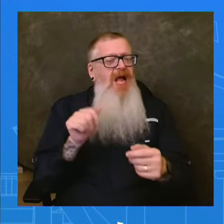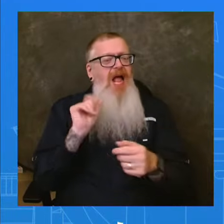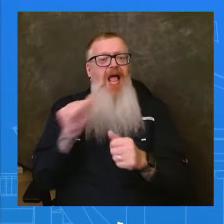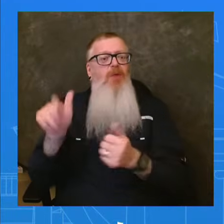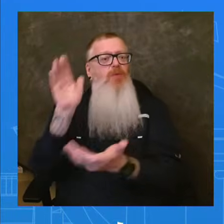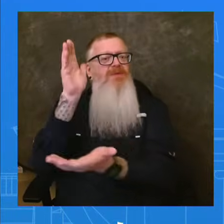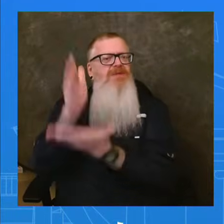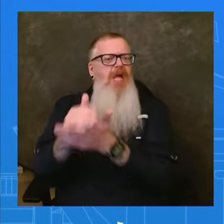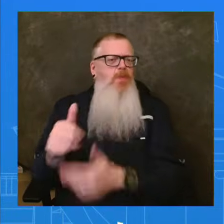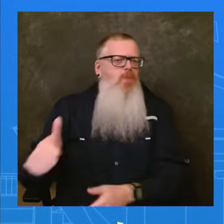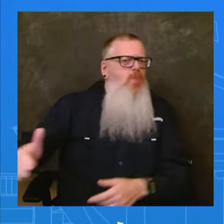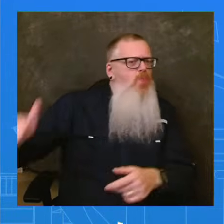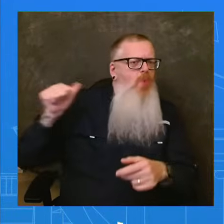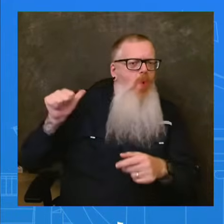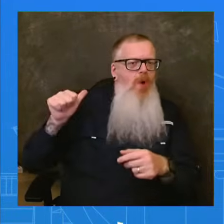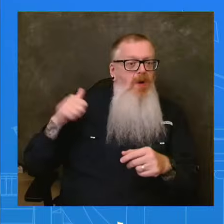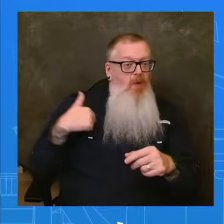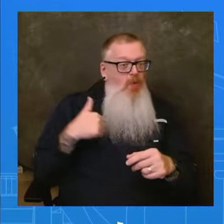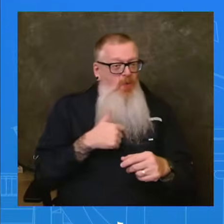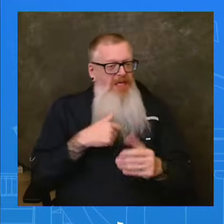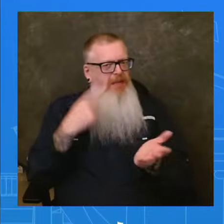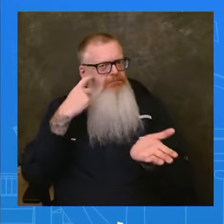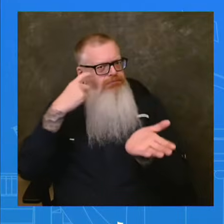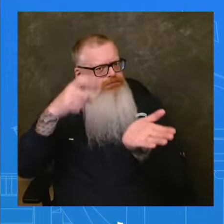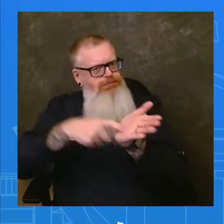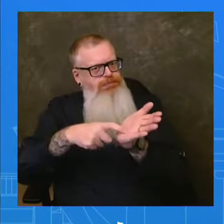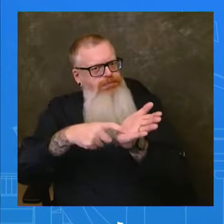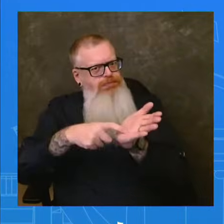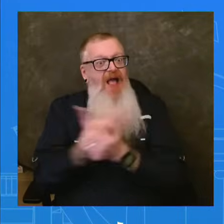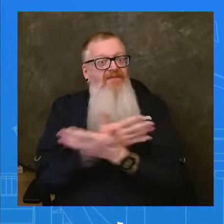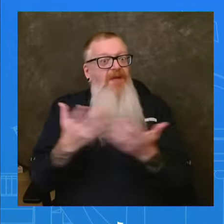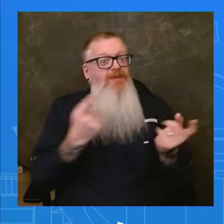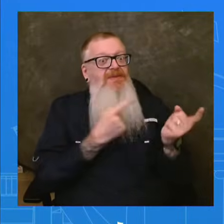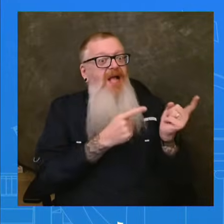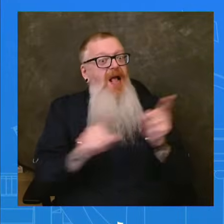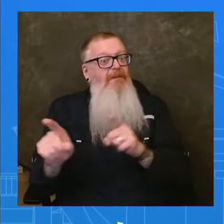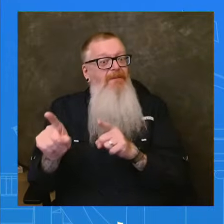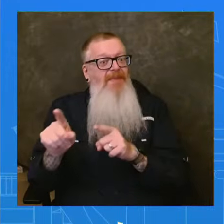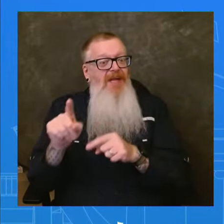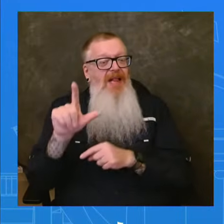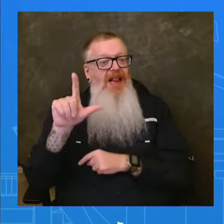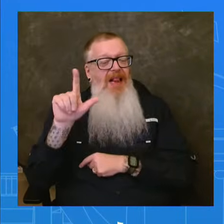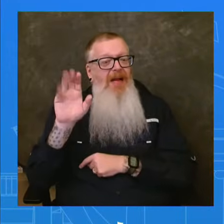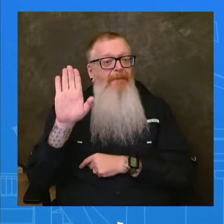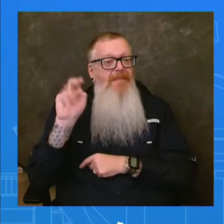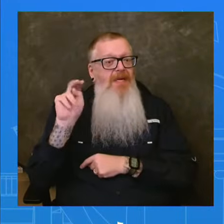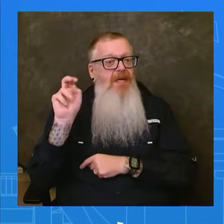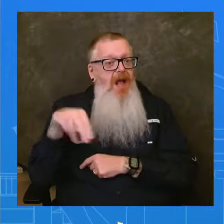could have been avoided -- could have been avoided, if -- if Hezbollah would have stopped its rockets' attacks on Israel.